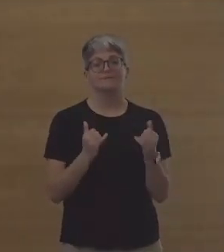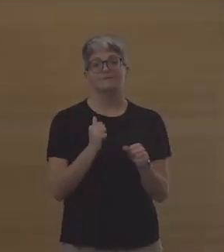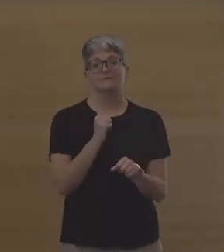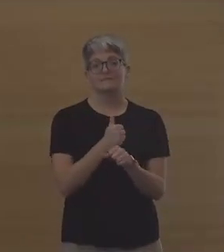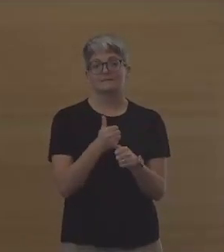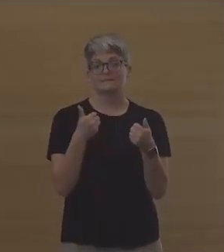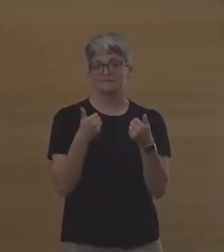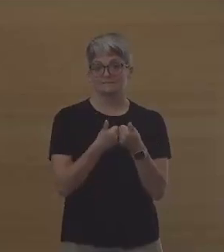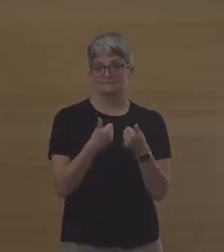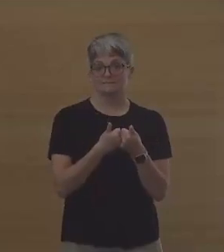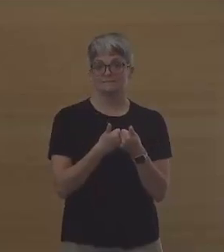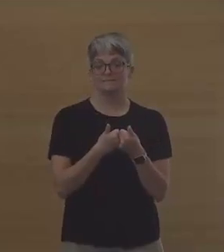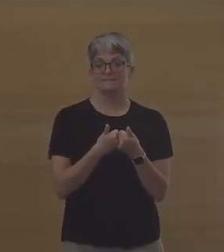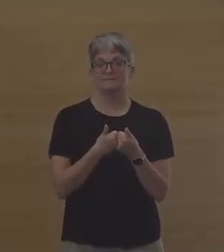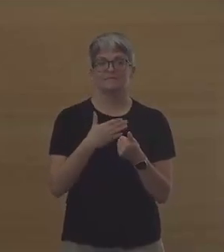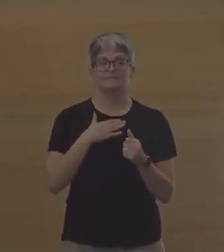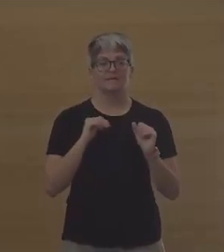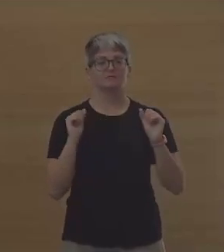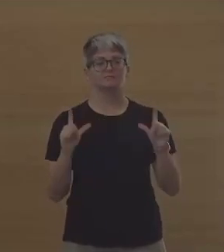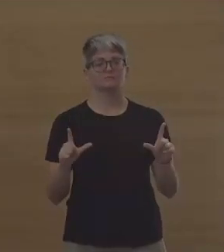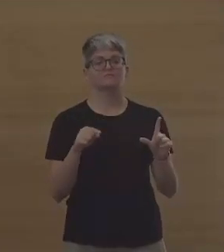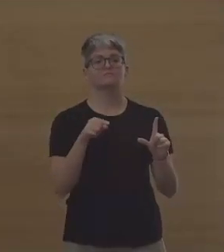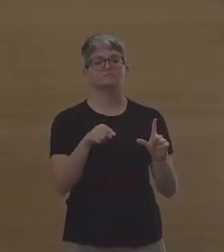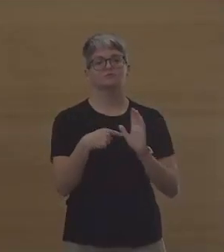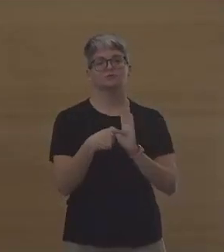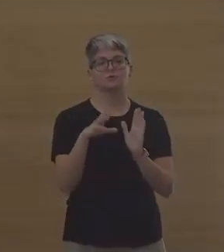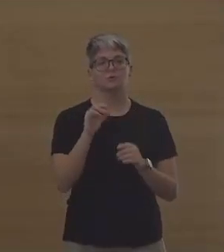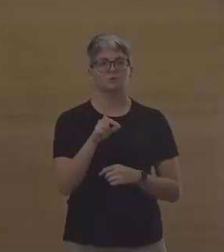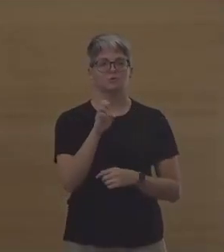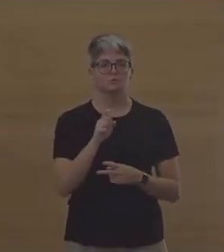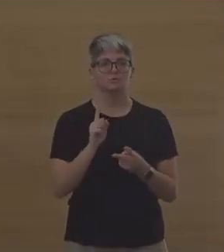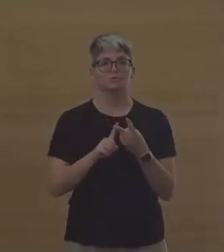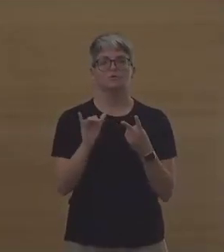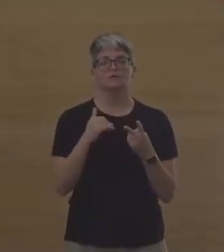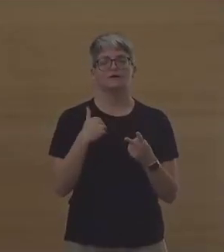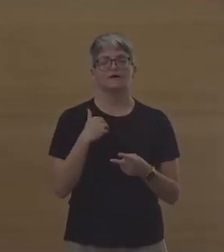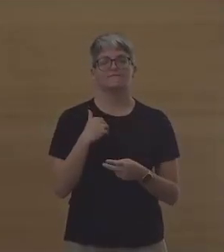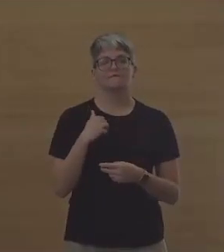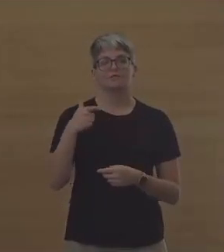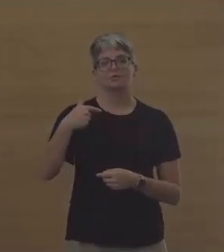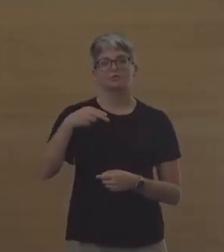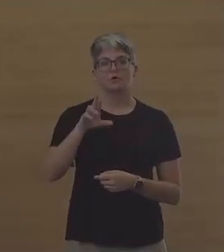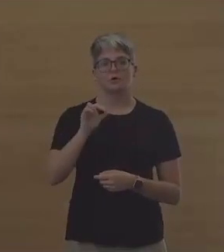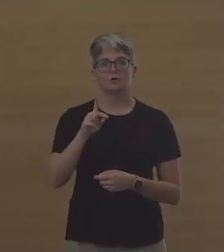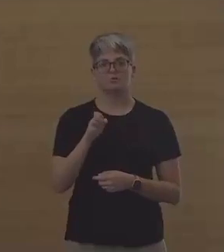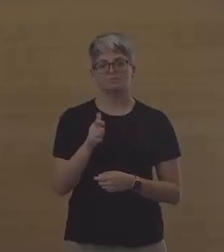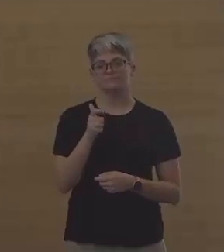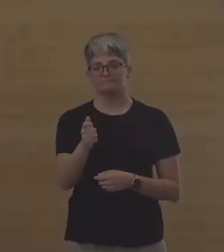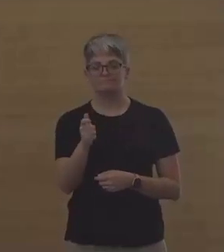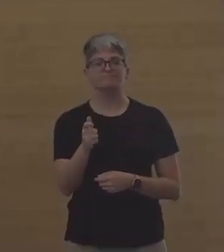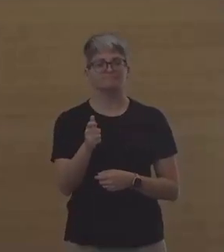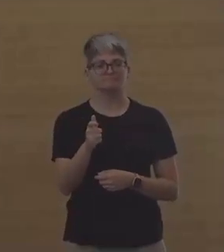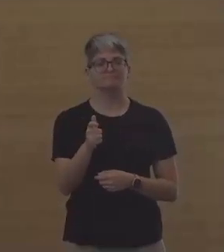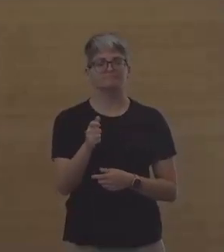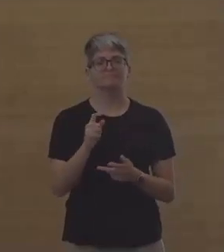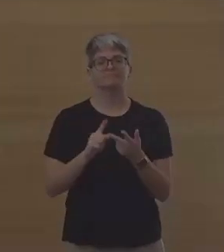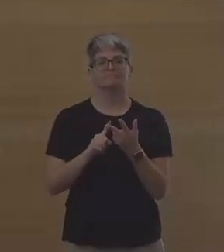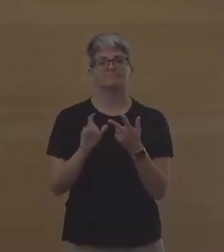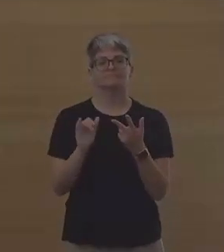and I'll be sharing on my screen the code, as well as there will be a QR code people can share. I'll also put a link in the chat that people